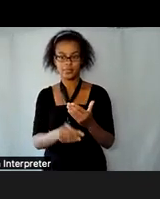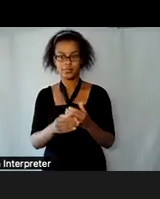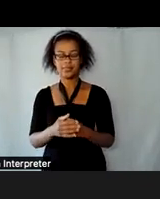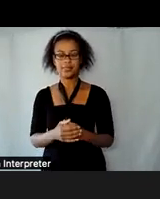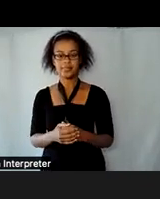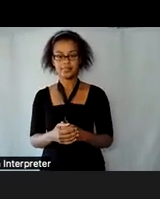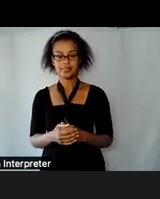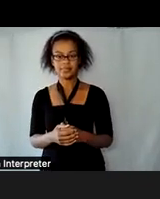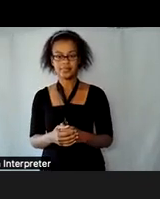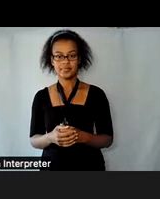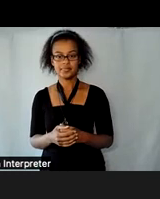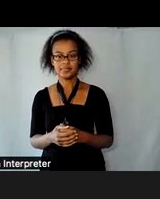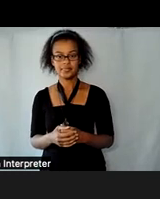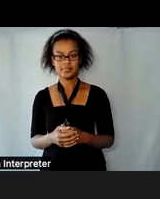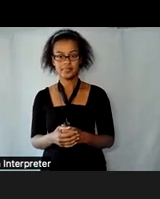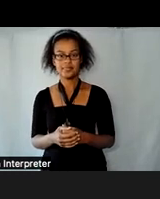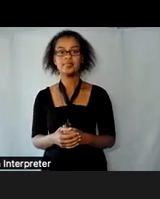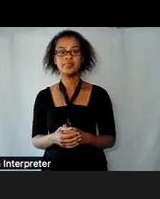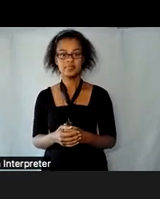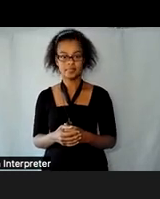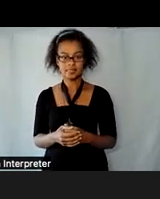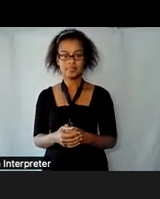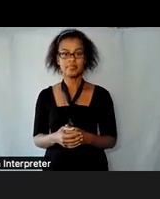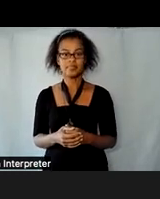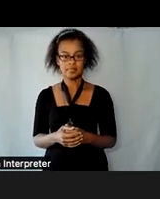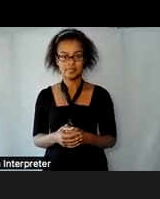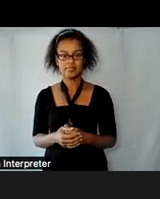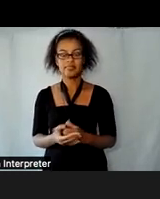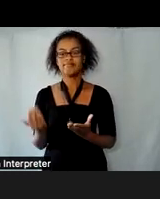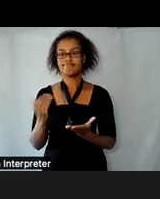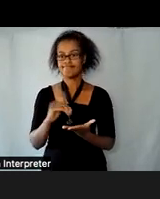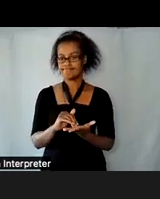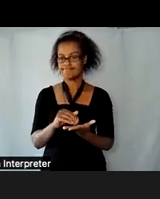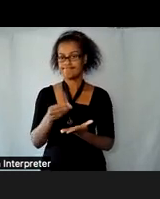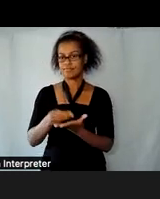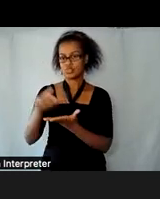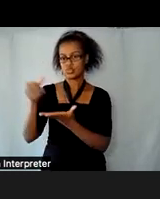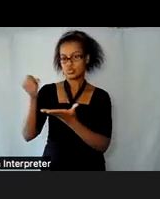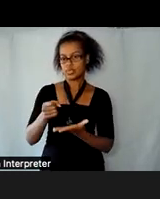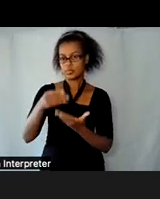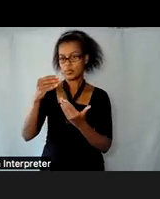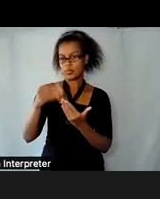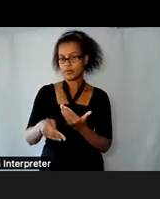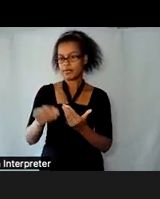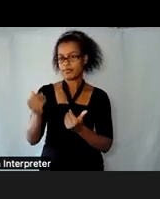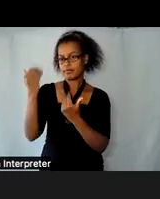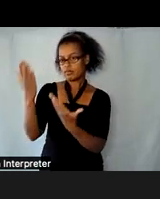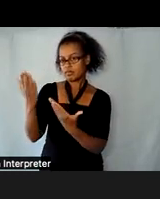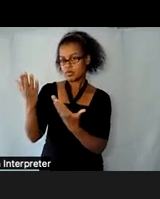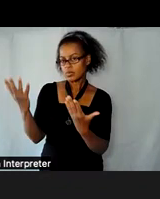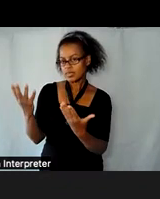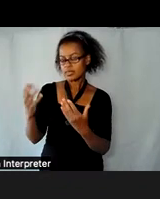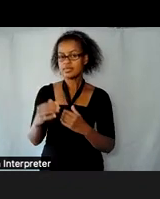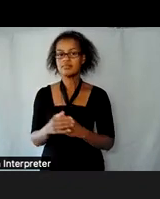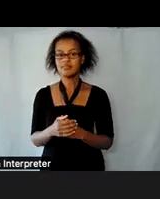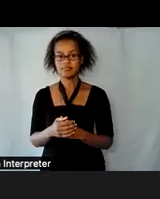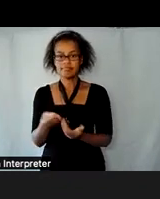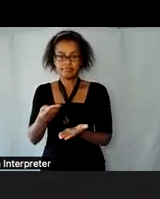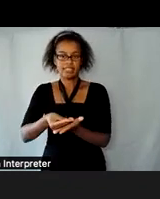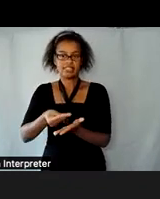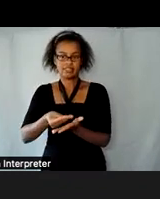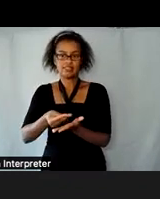The grants program, again, what does it offer the funding, of course, it's up to 25,000.